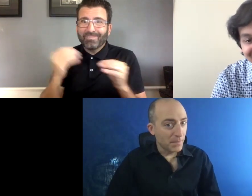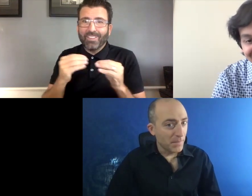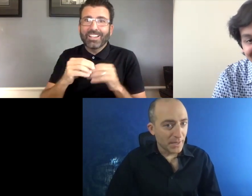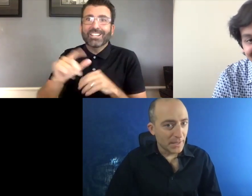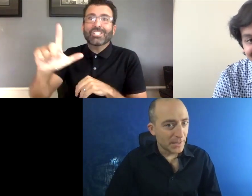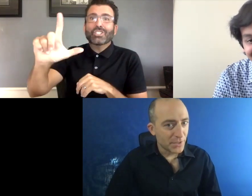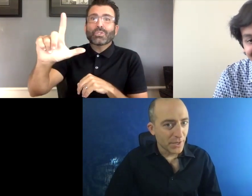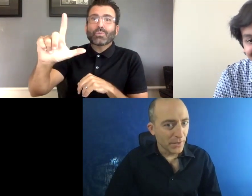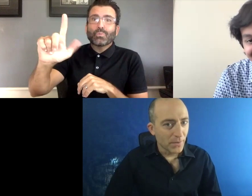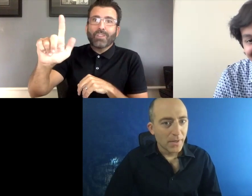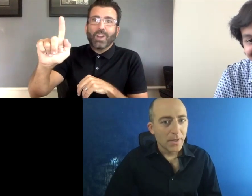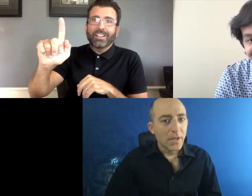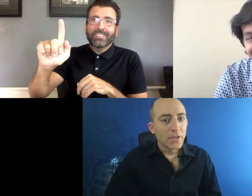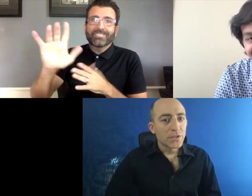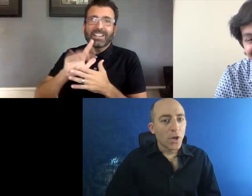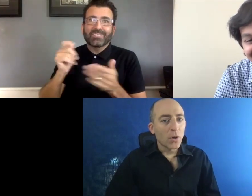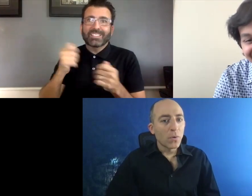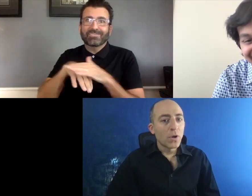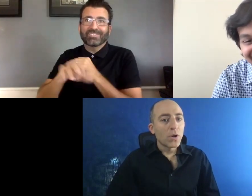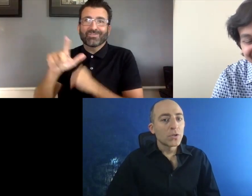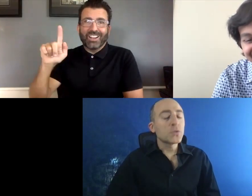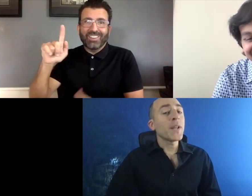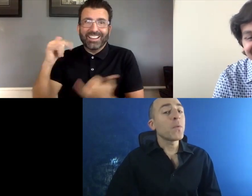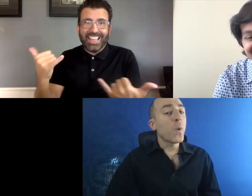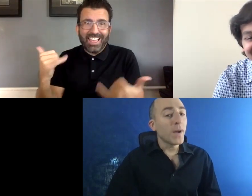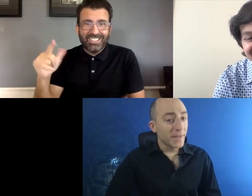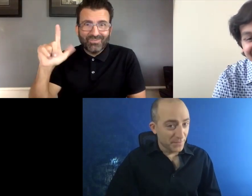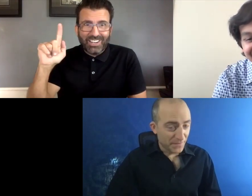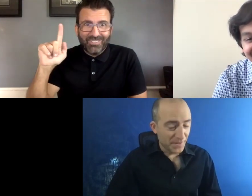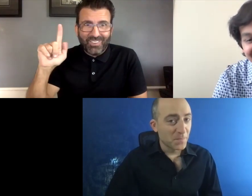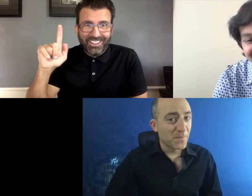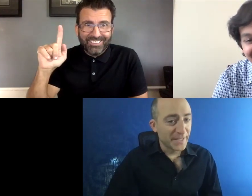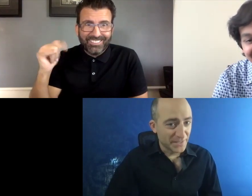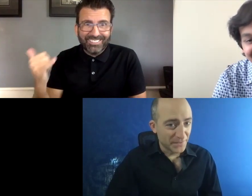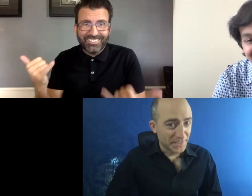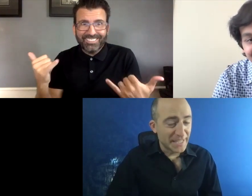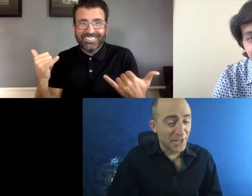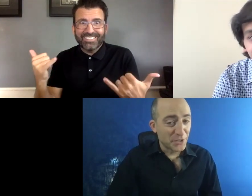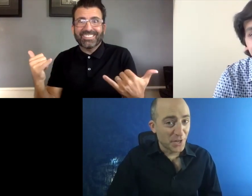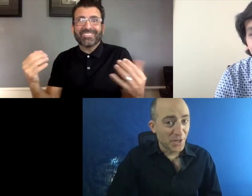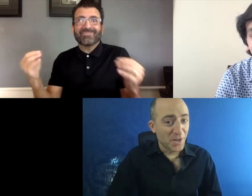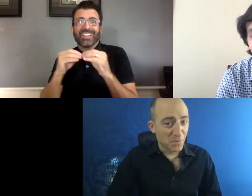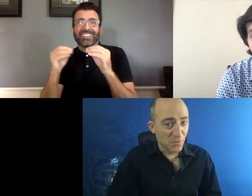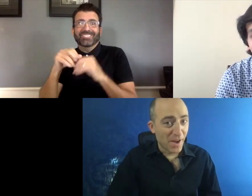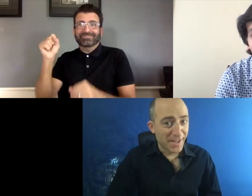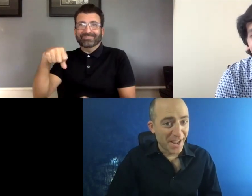gonna let you go - so 21 film festivals is actually where we’re at right now.